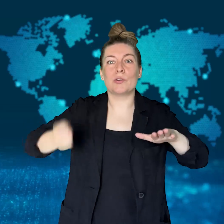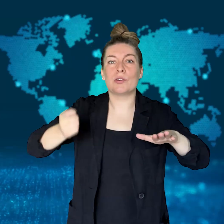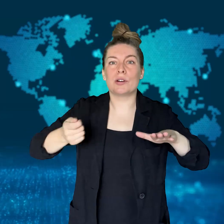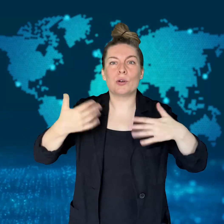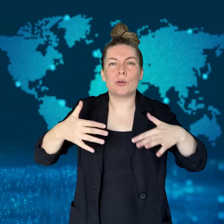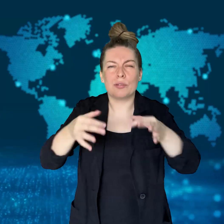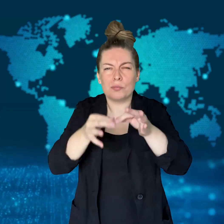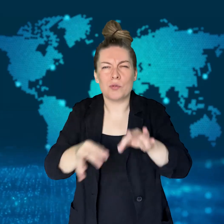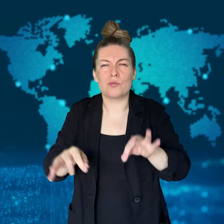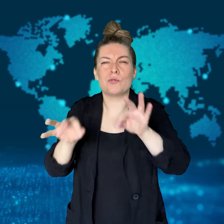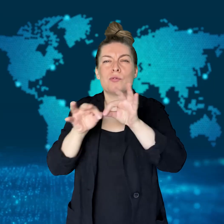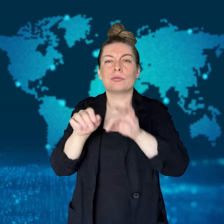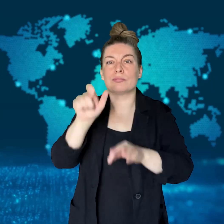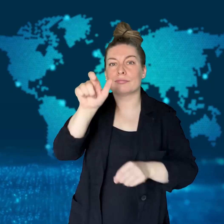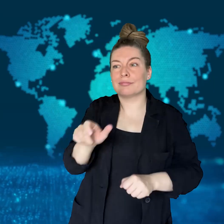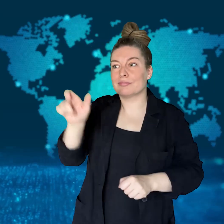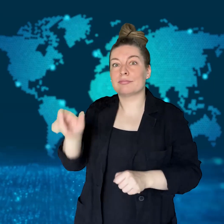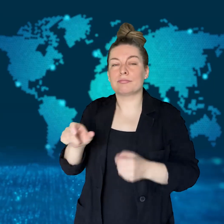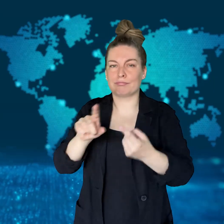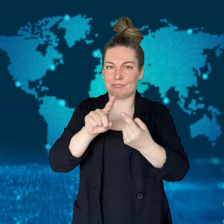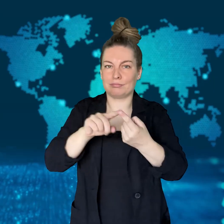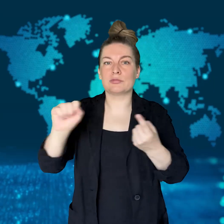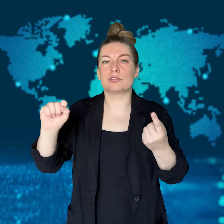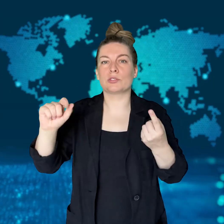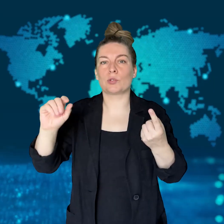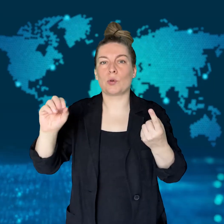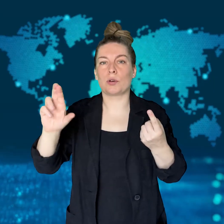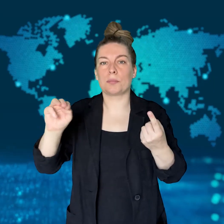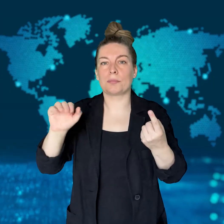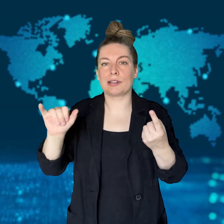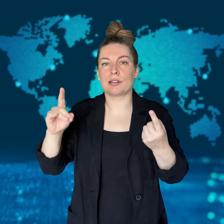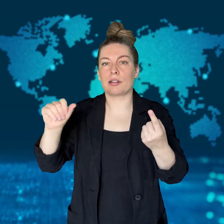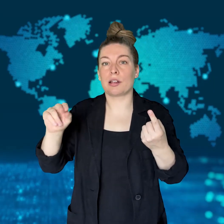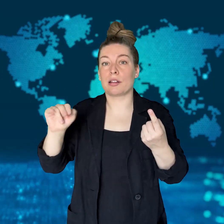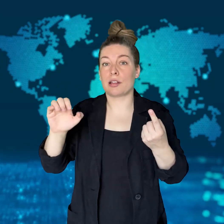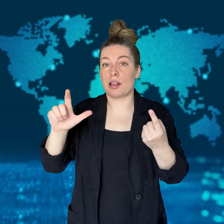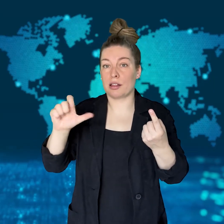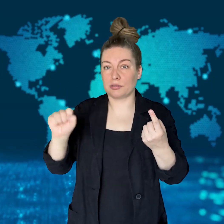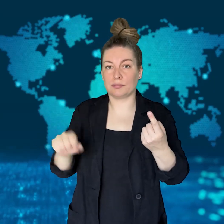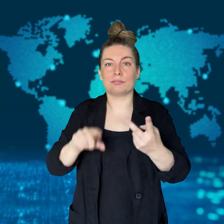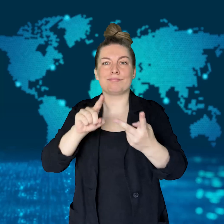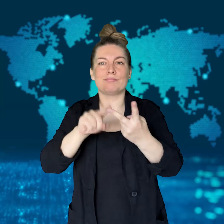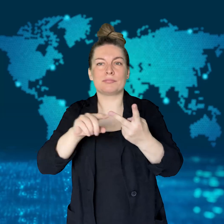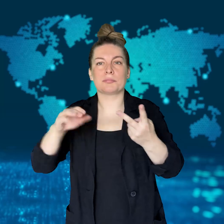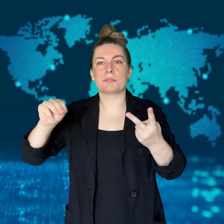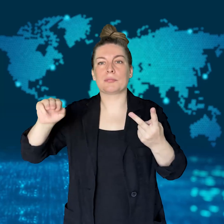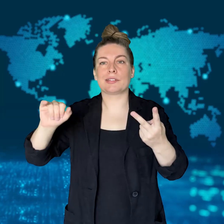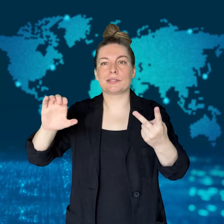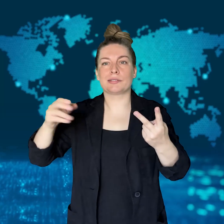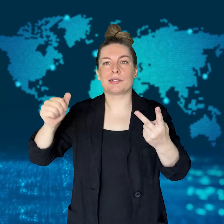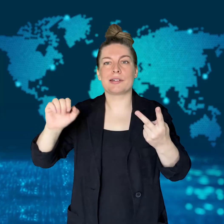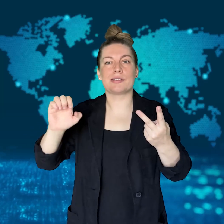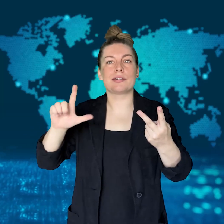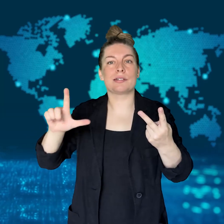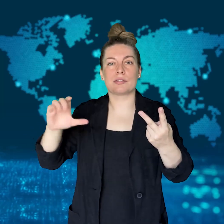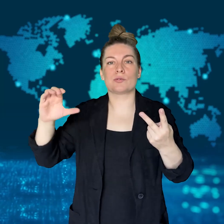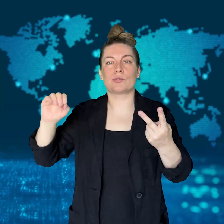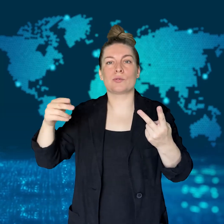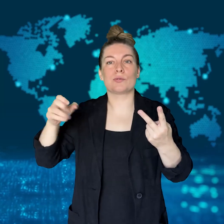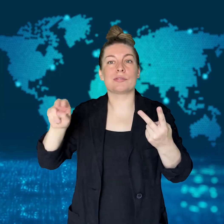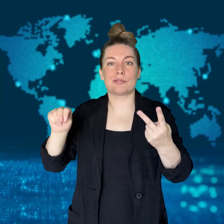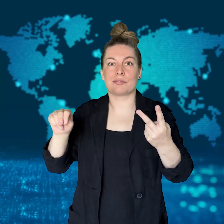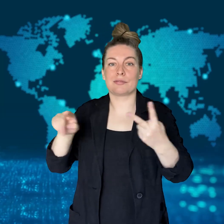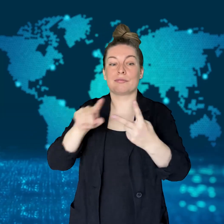Trump did not testify.